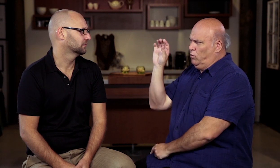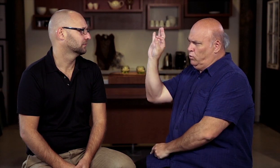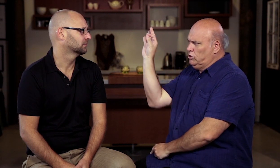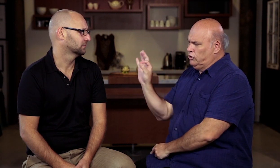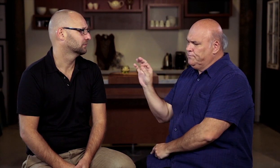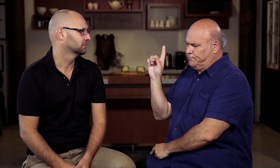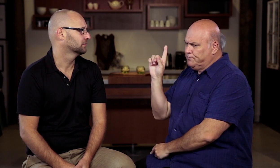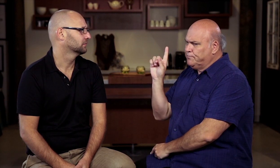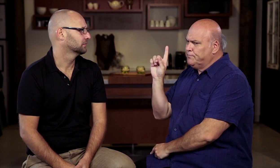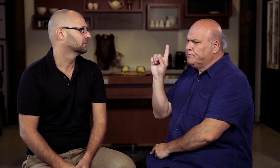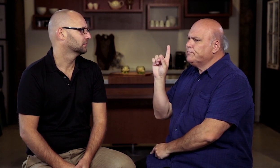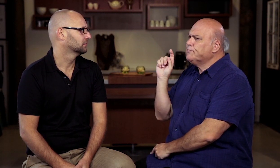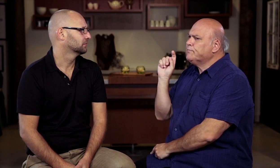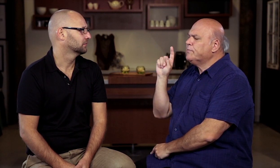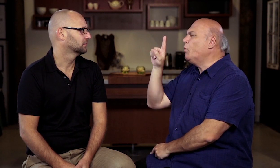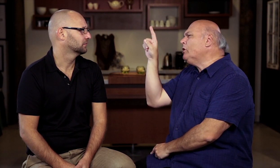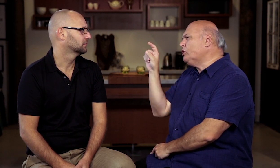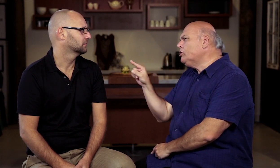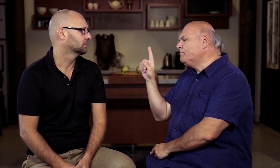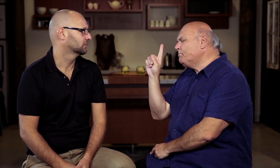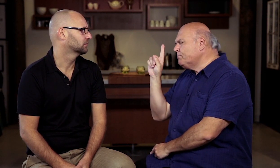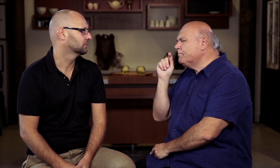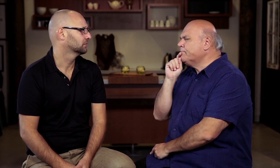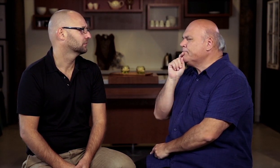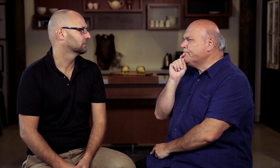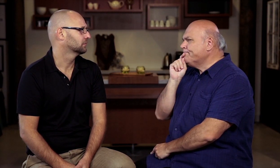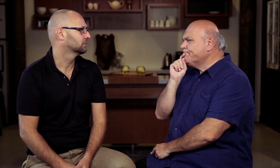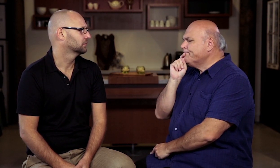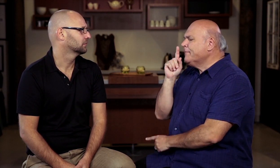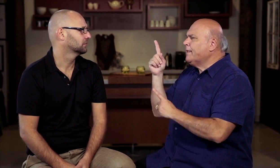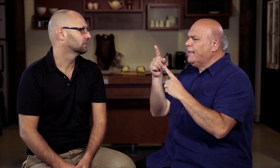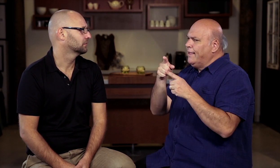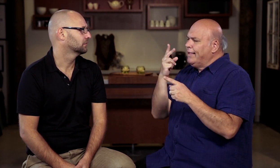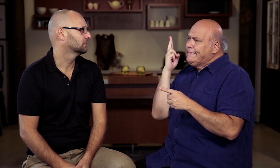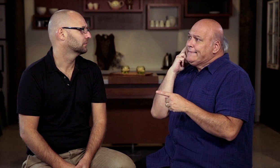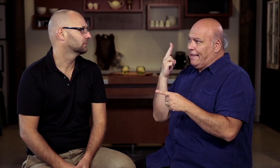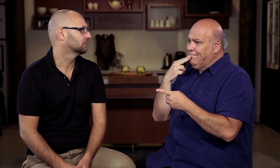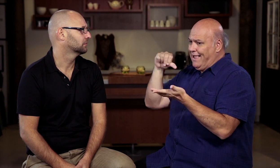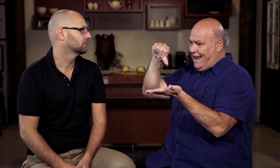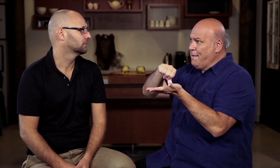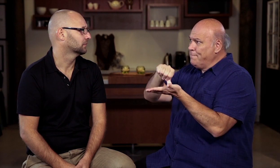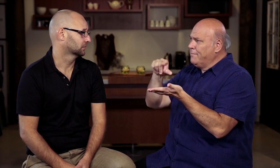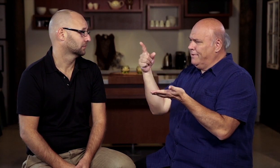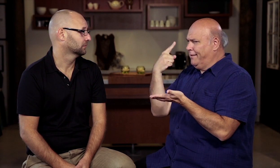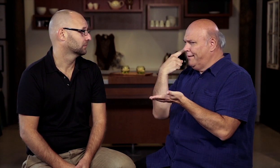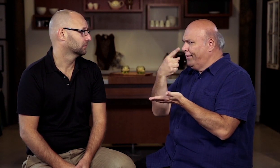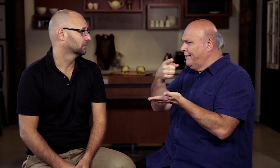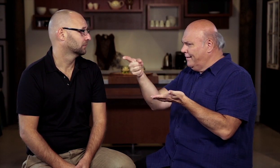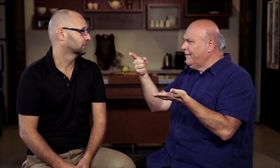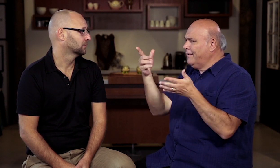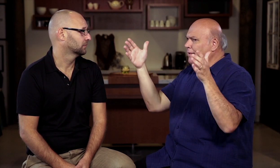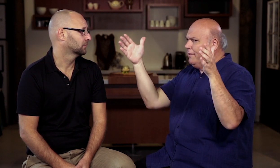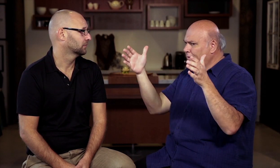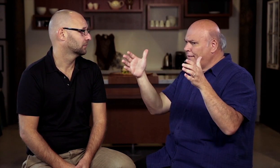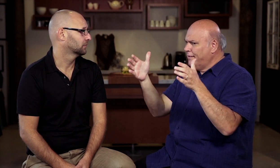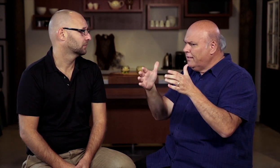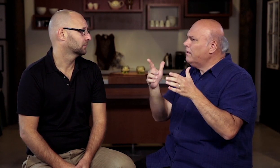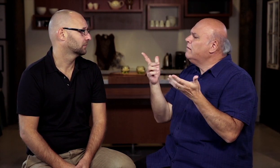A question I have for you, we see Deaf clubs are in a decline. We, Deaf